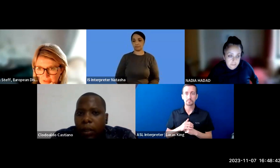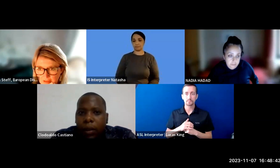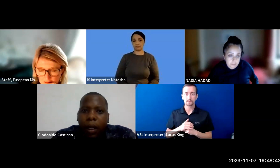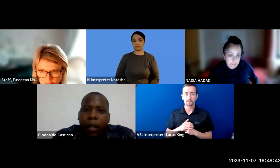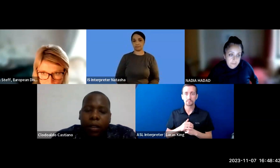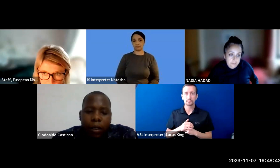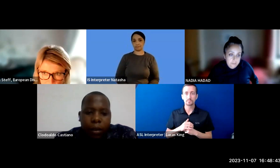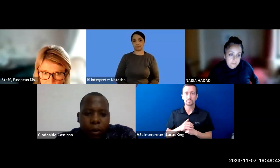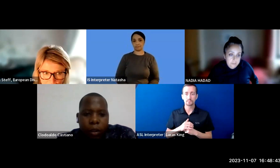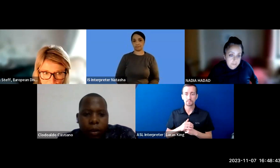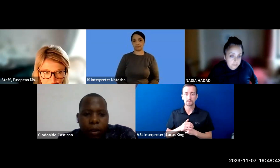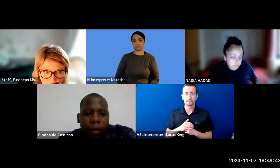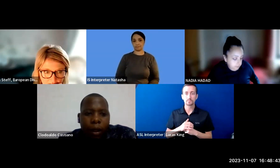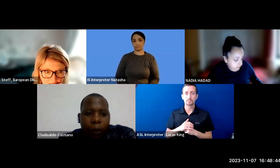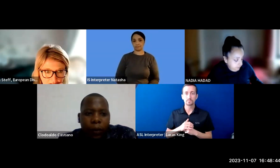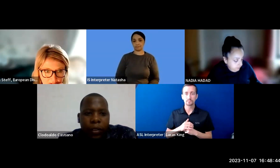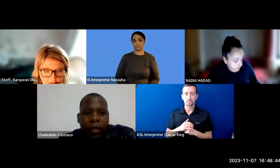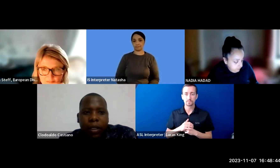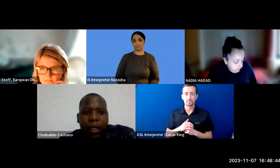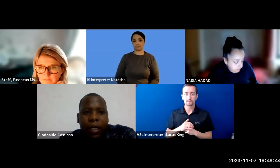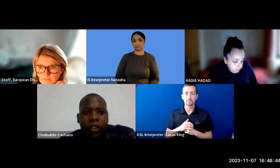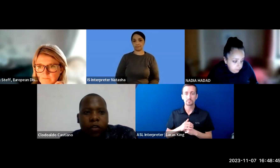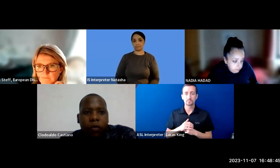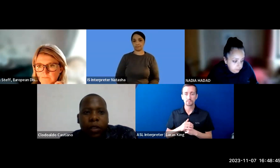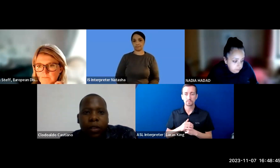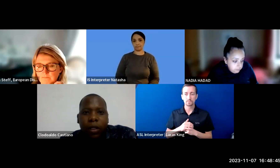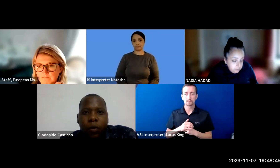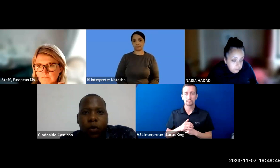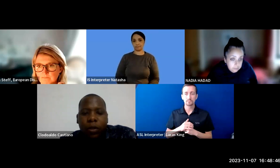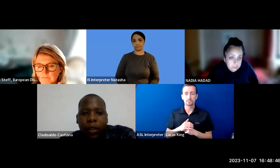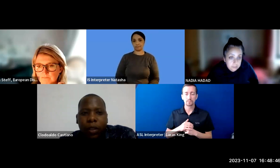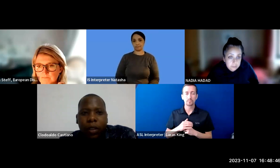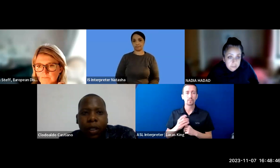I think one of our greatest achievements in Mozambique